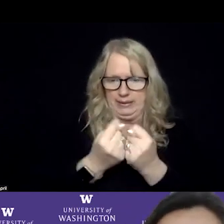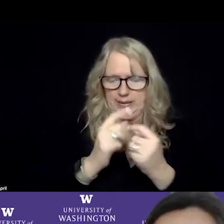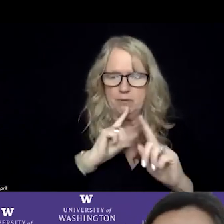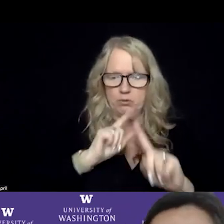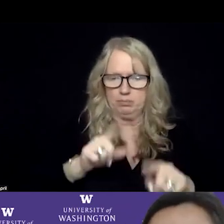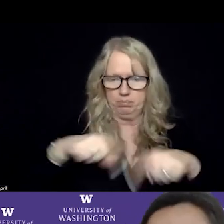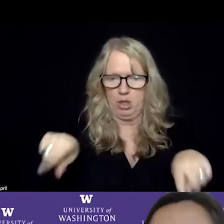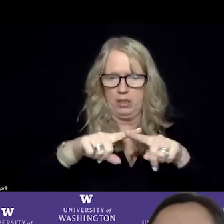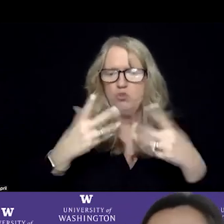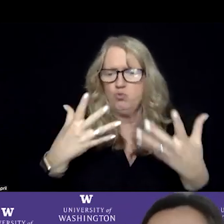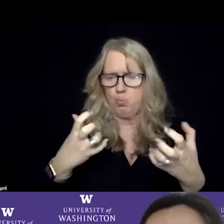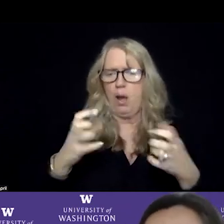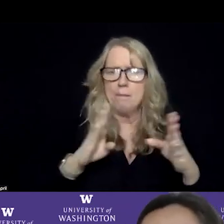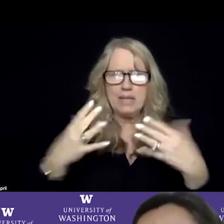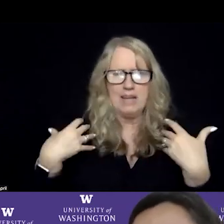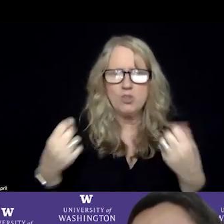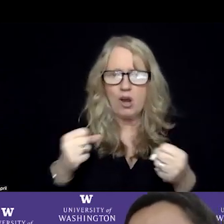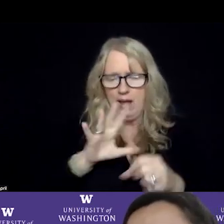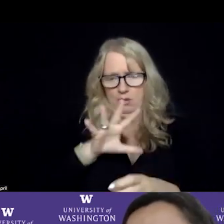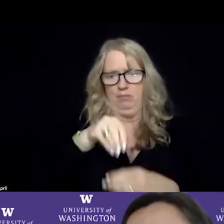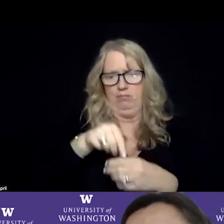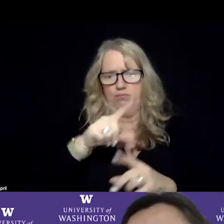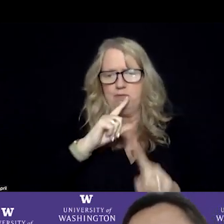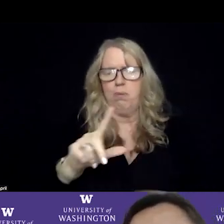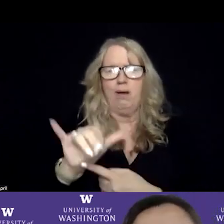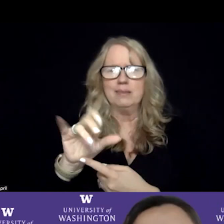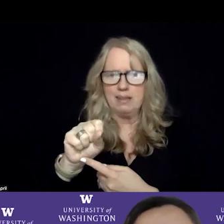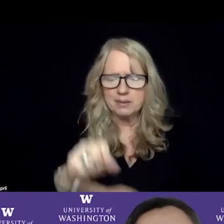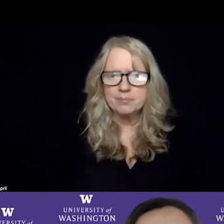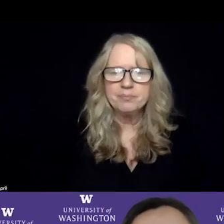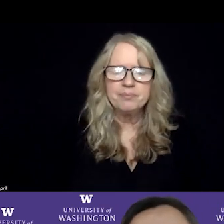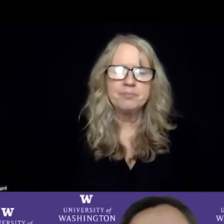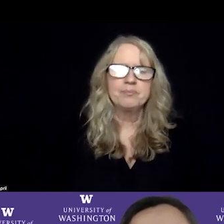BEHAVIORAL HEALTH IN THAT RESPONSE. THE ONE THING THAT SHOCKED ME IS